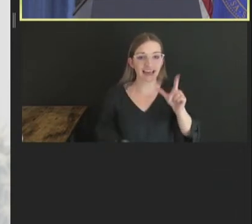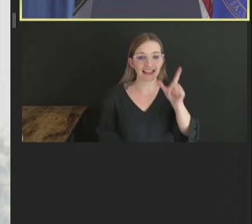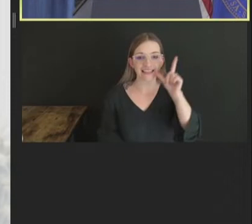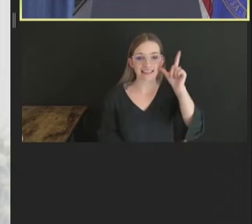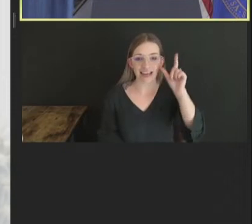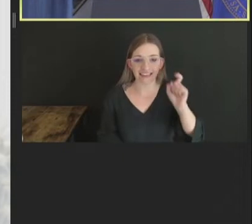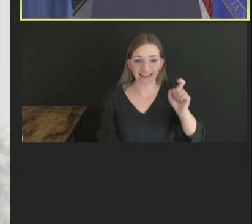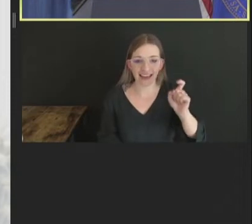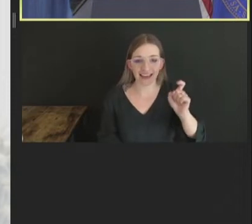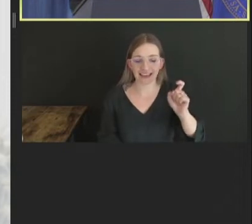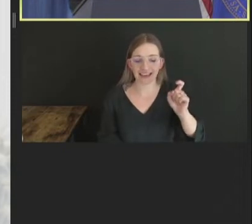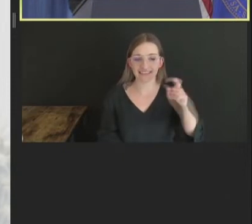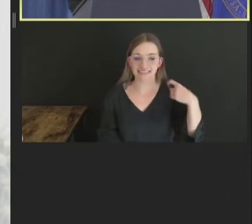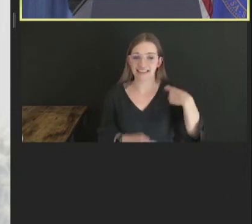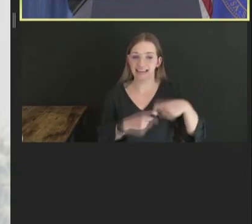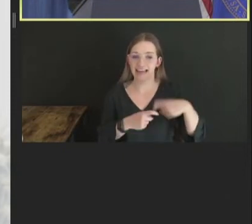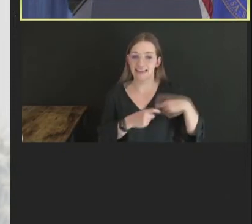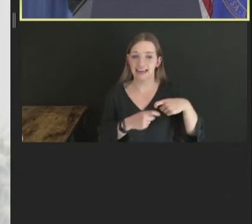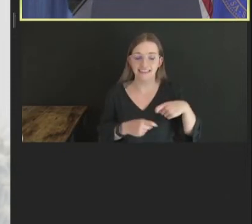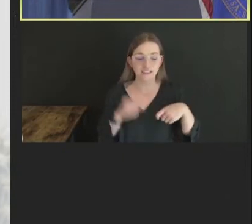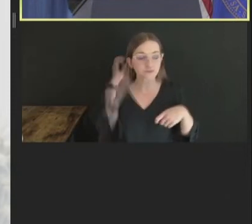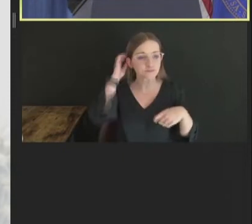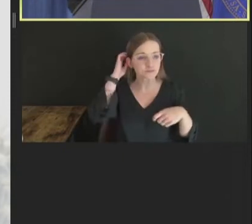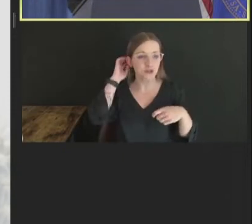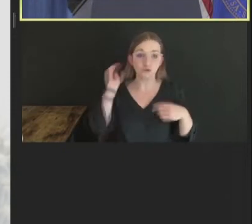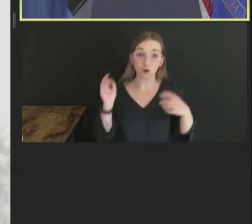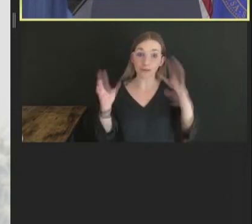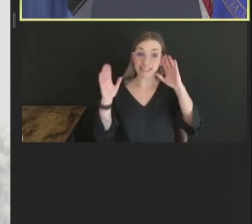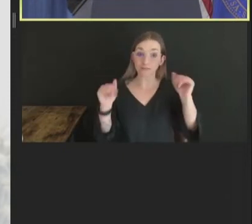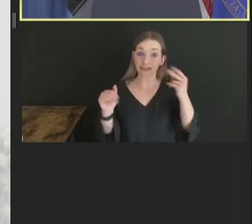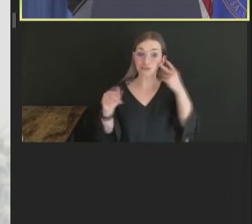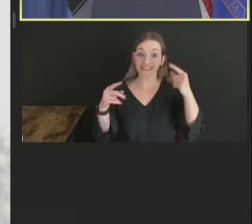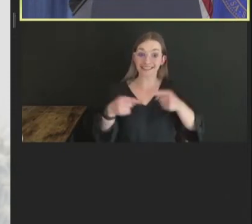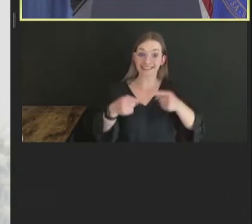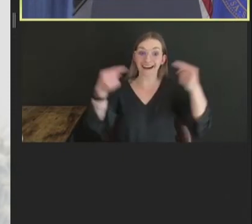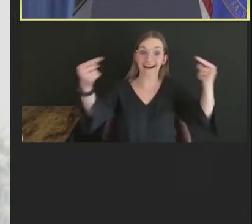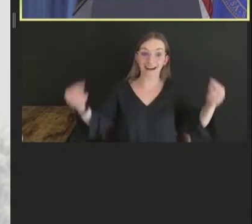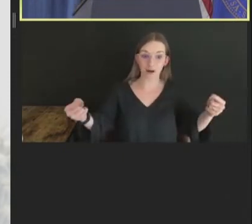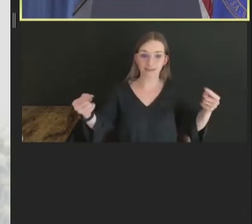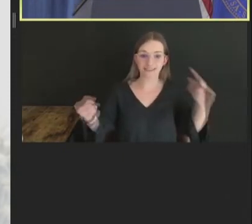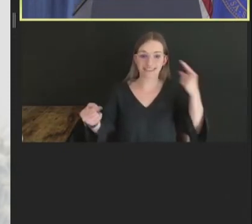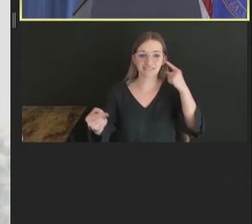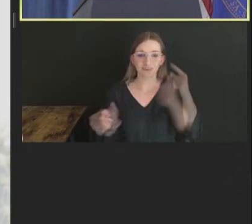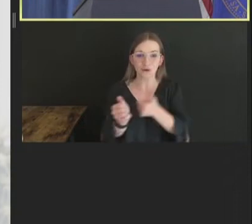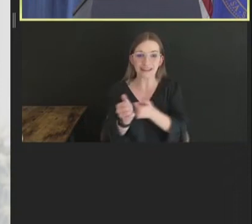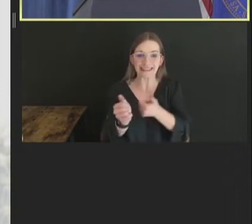So, one would expect to see quite the opposite of lagging in vaccine rates for counties that are